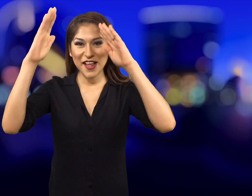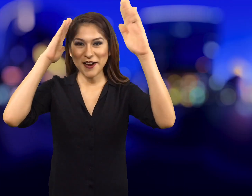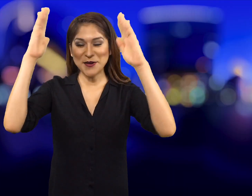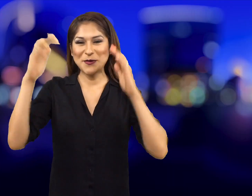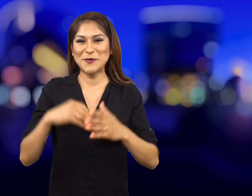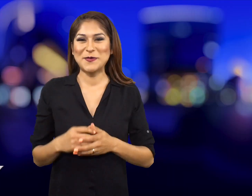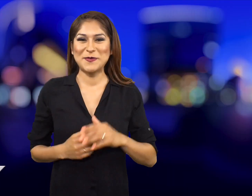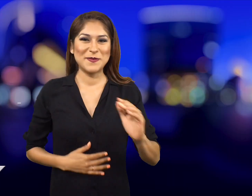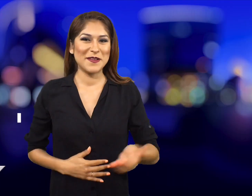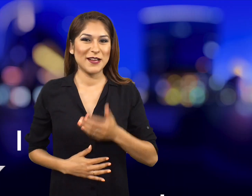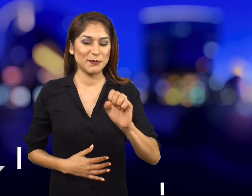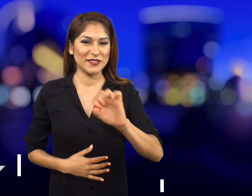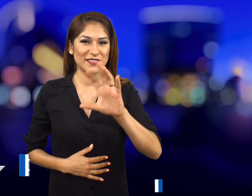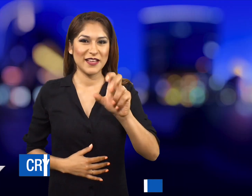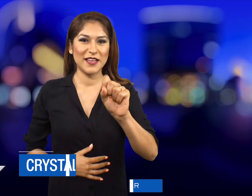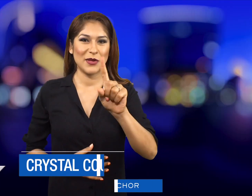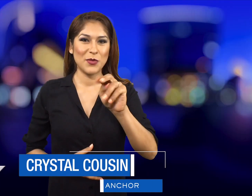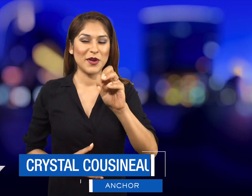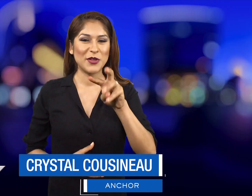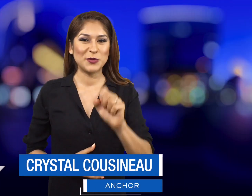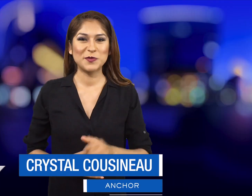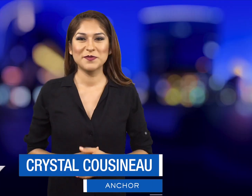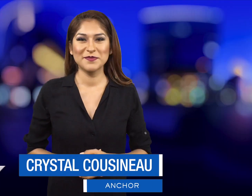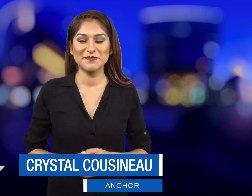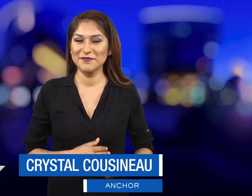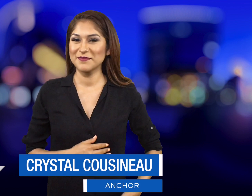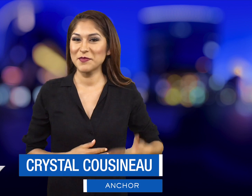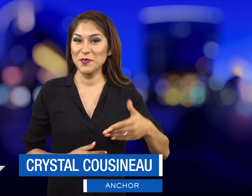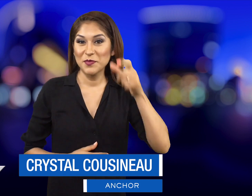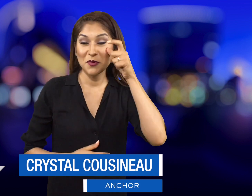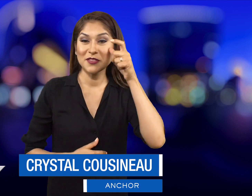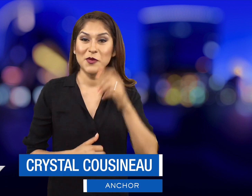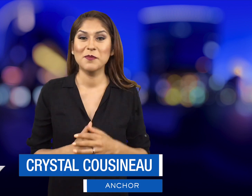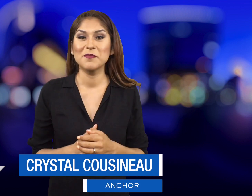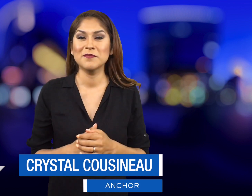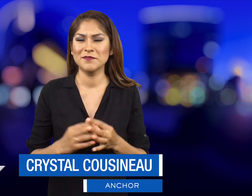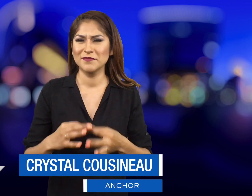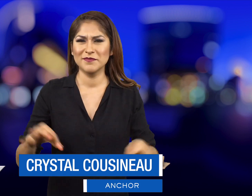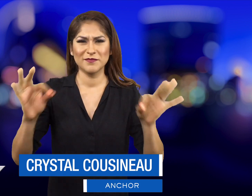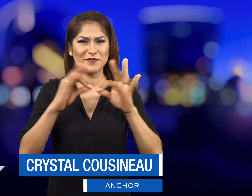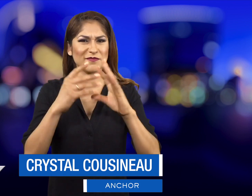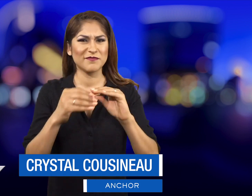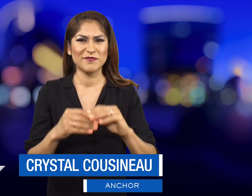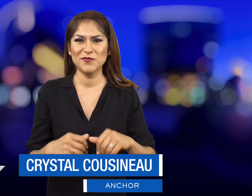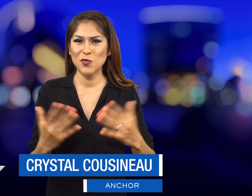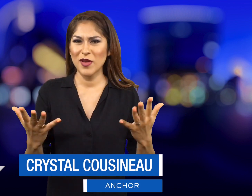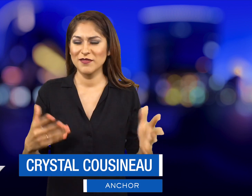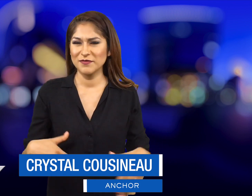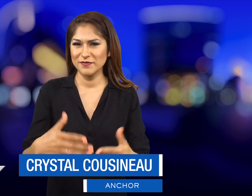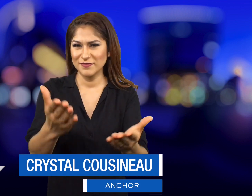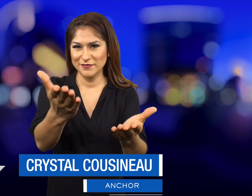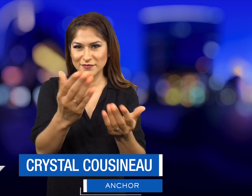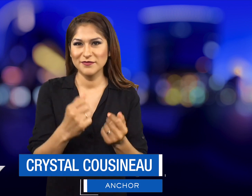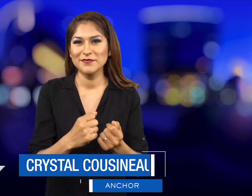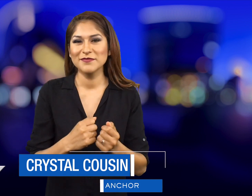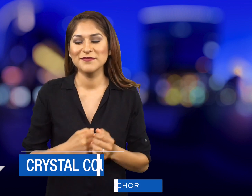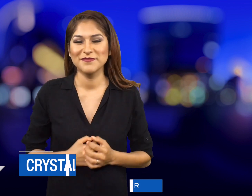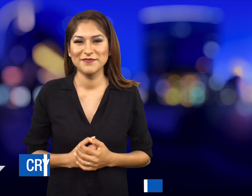Hello everyone. Welcome to Sign1News. I'm Crystal Cousineau. Here are your top stories for today.